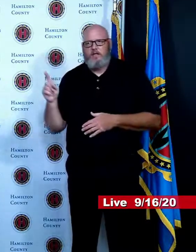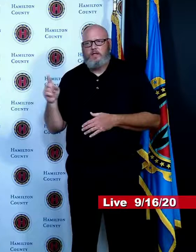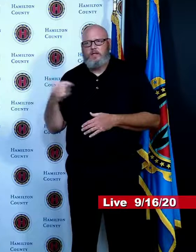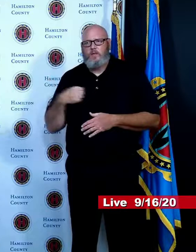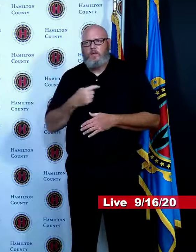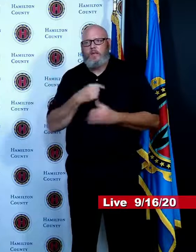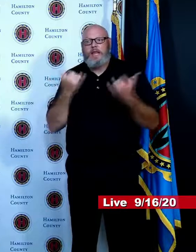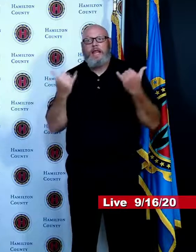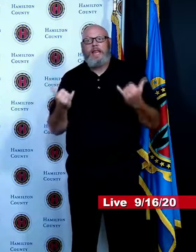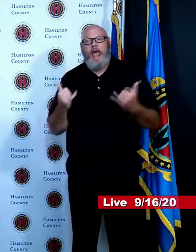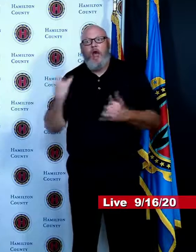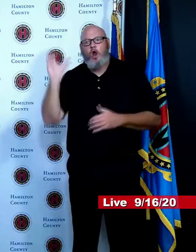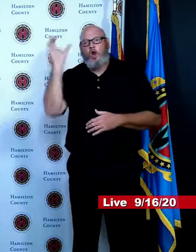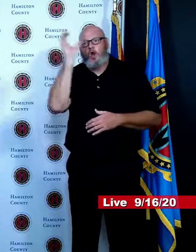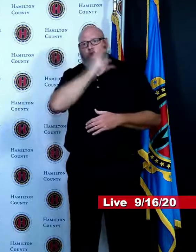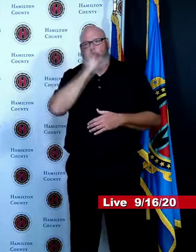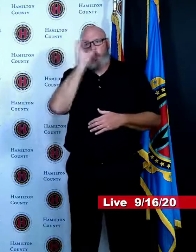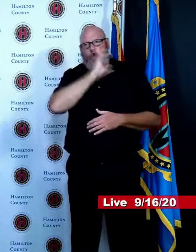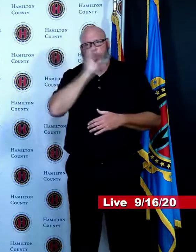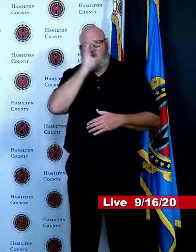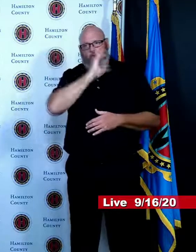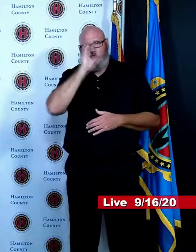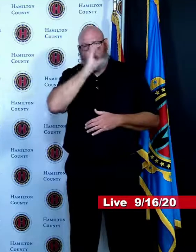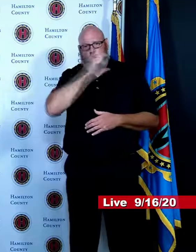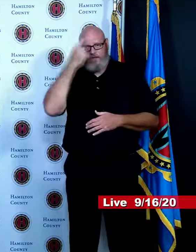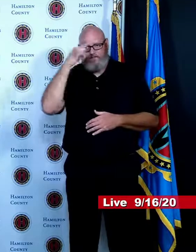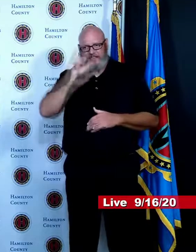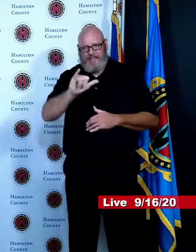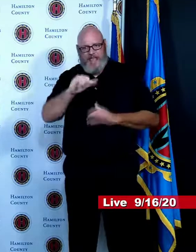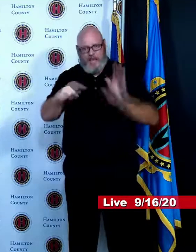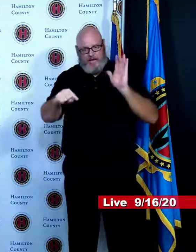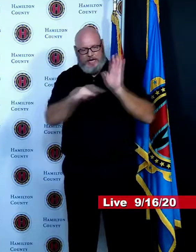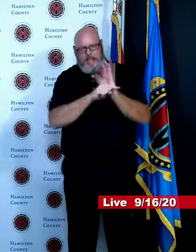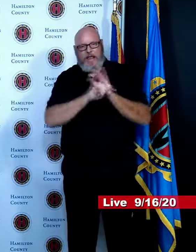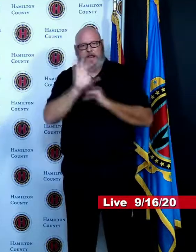we have with the health system so that particular vaccine has a